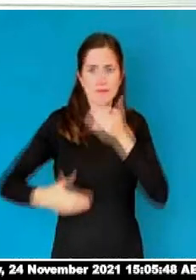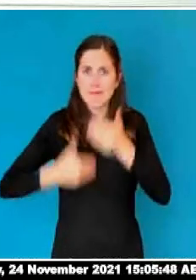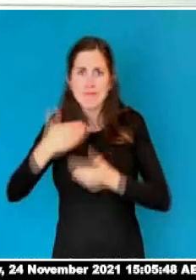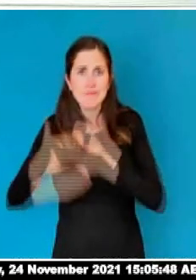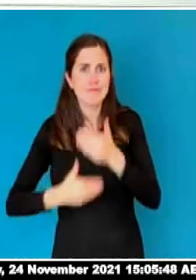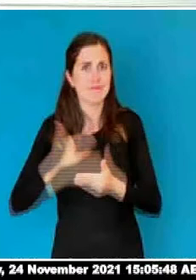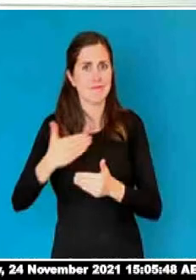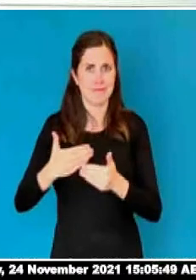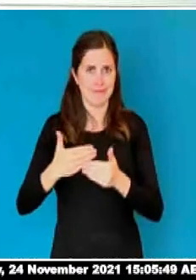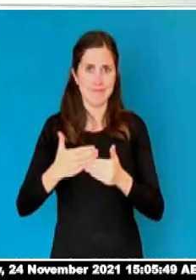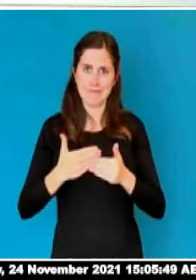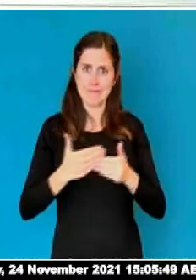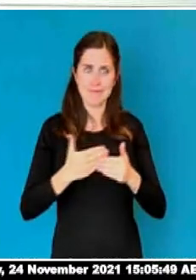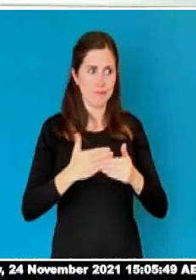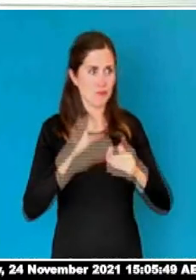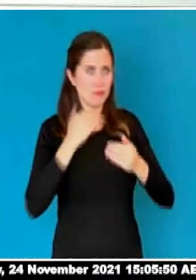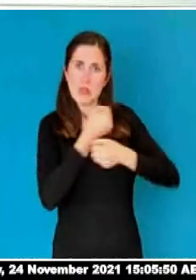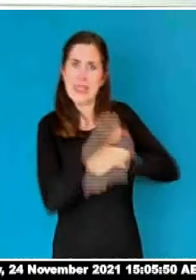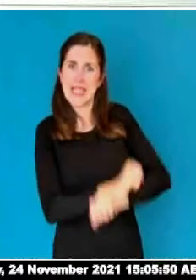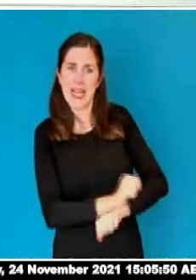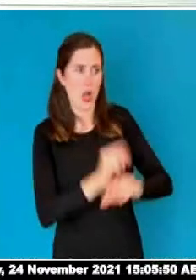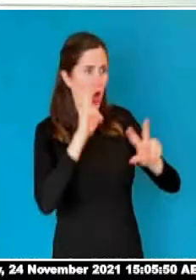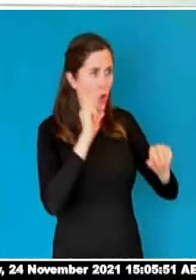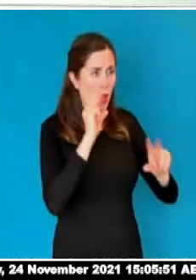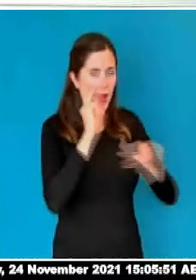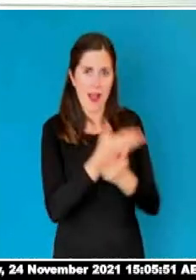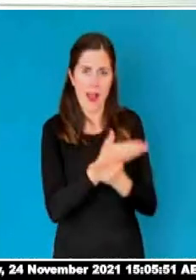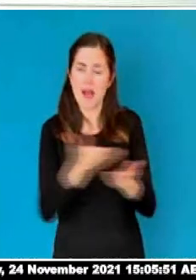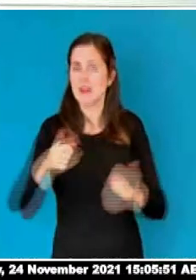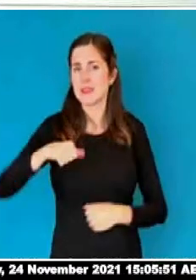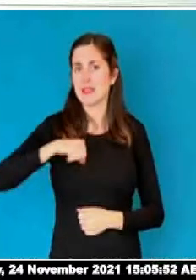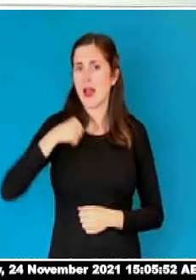that they are entitled to under the Work Health and Safety Act.